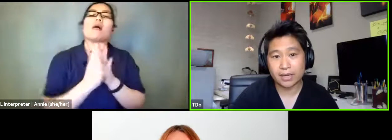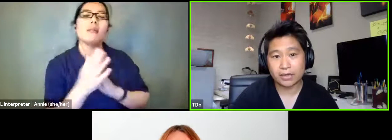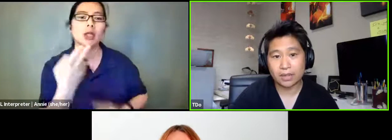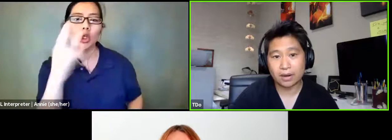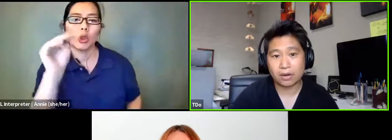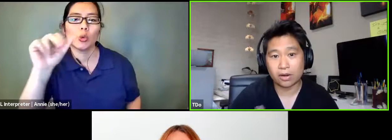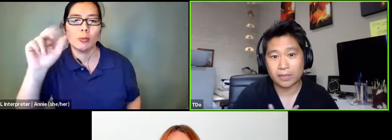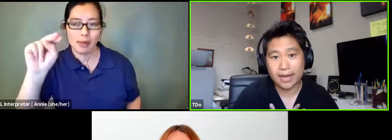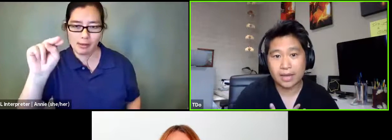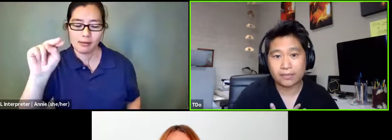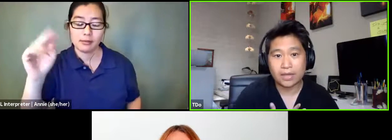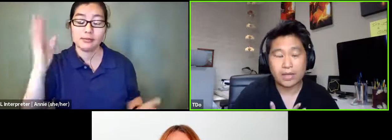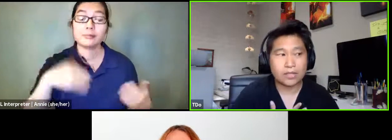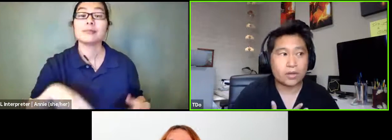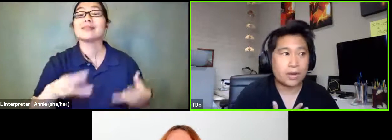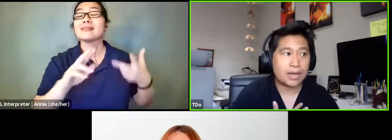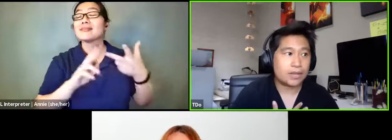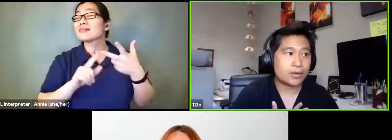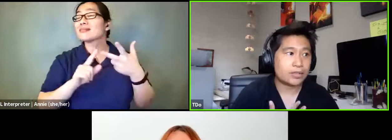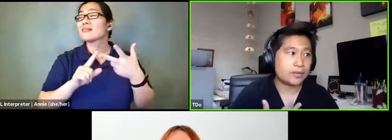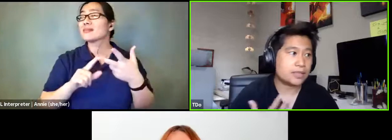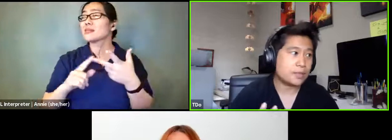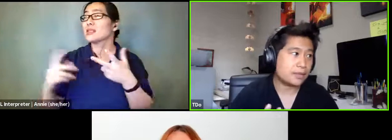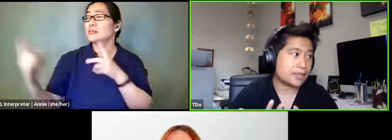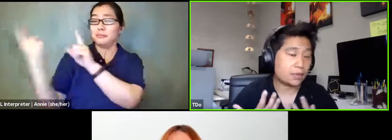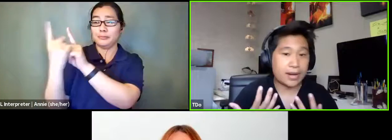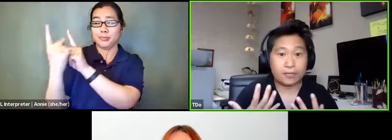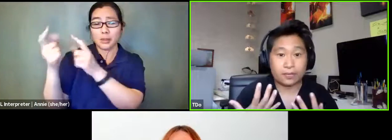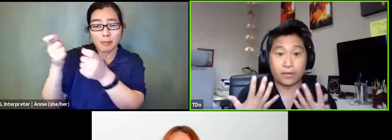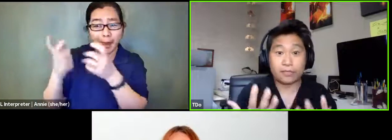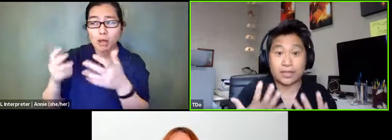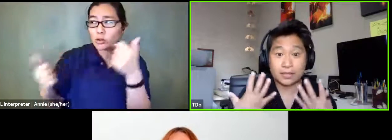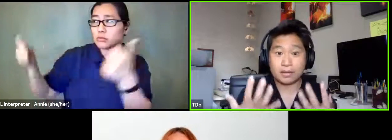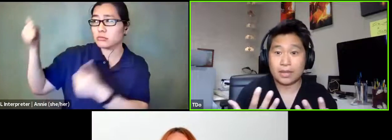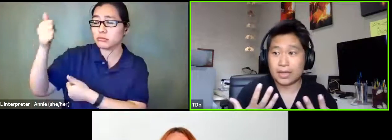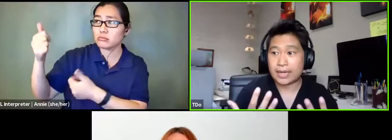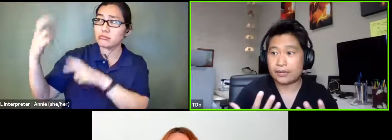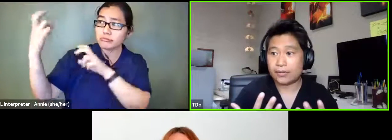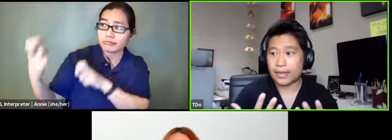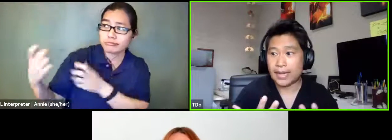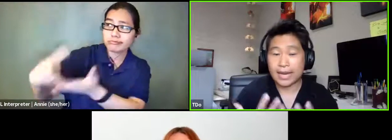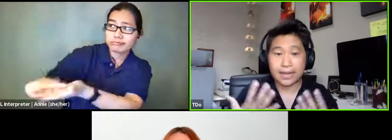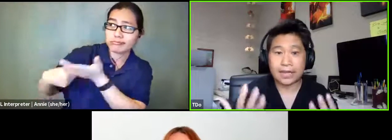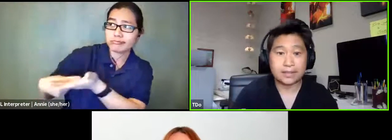management on our behalf. There are some of us that were having front-facing [conversations] in